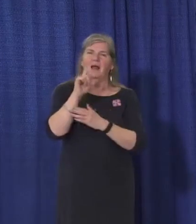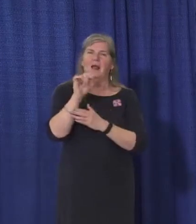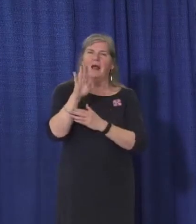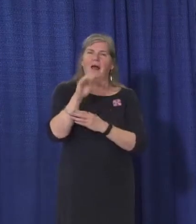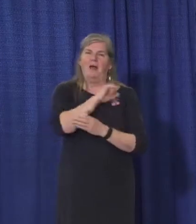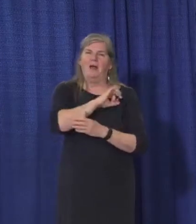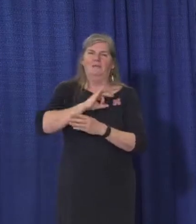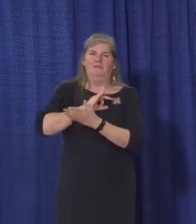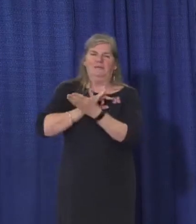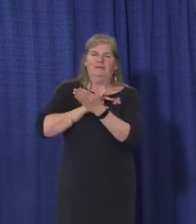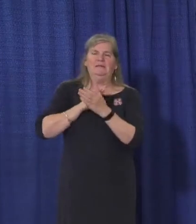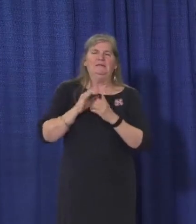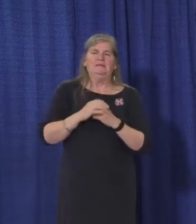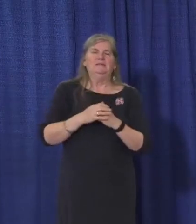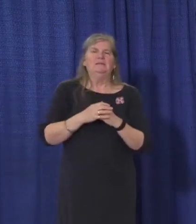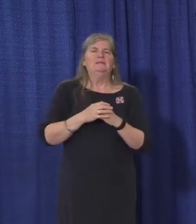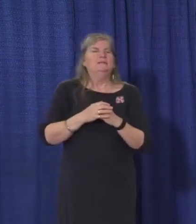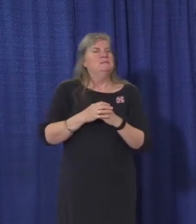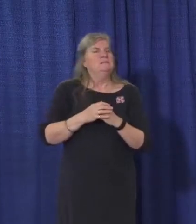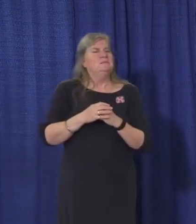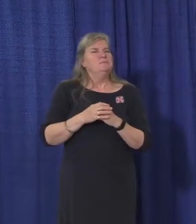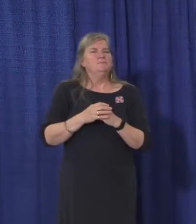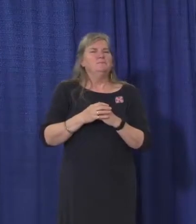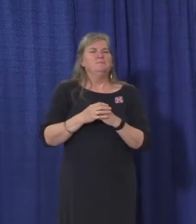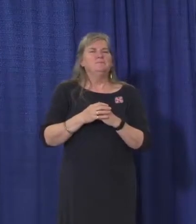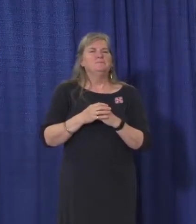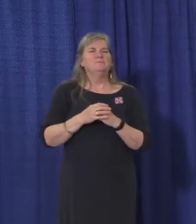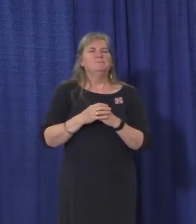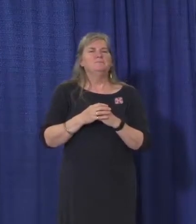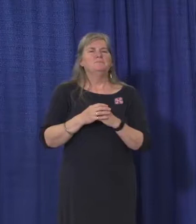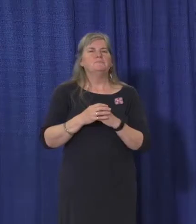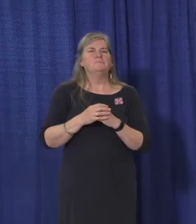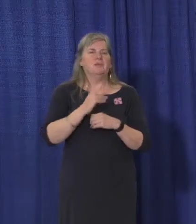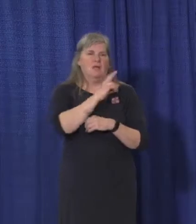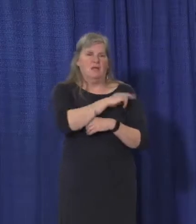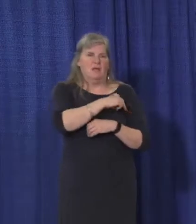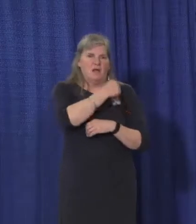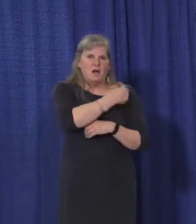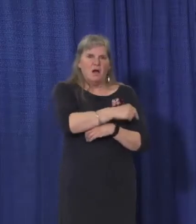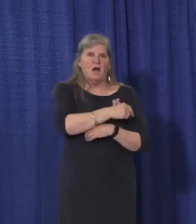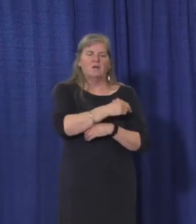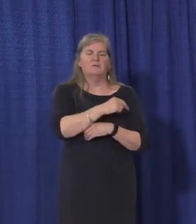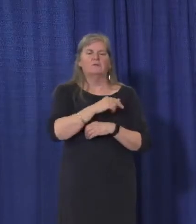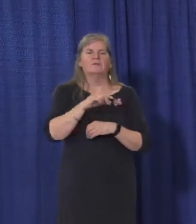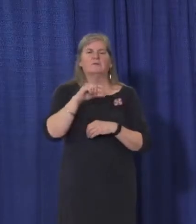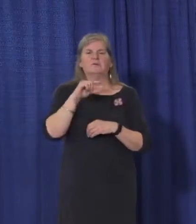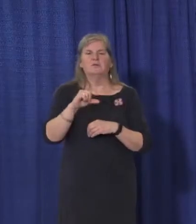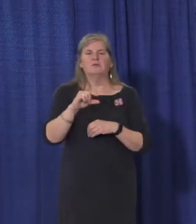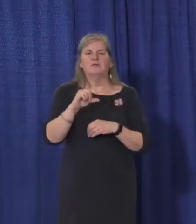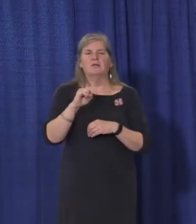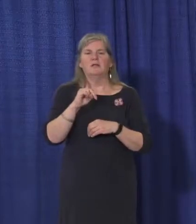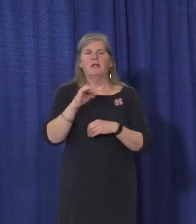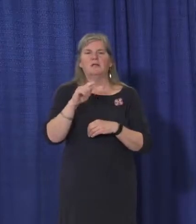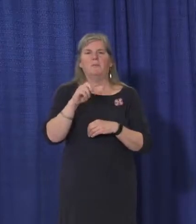laboratory staff at our hospital then have been running rapid